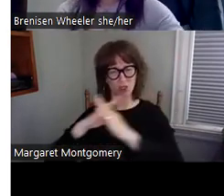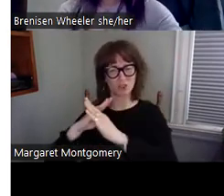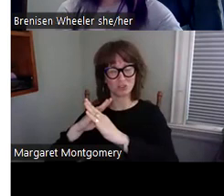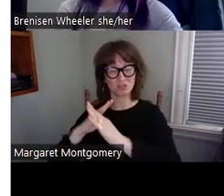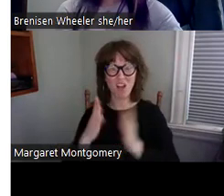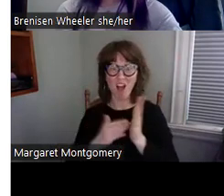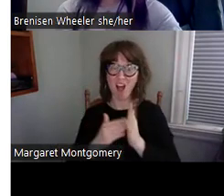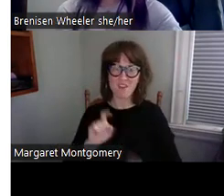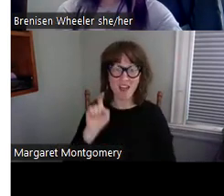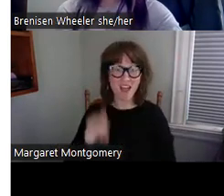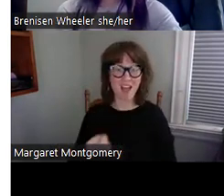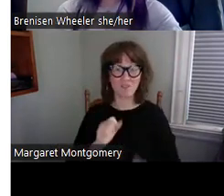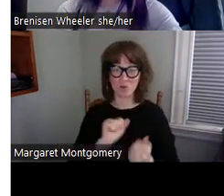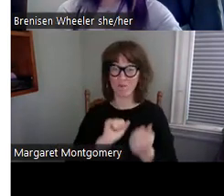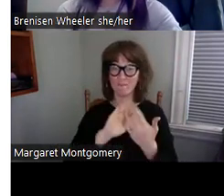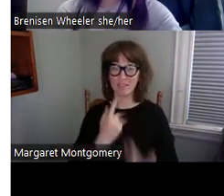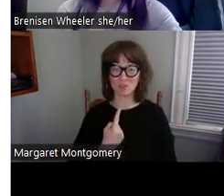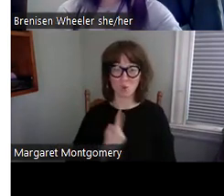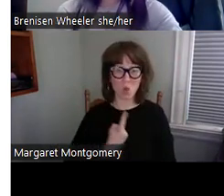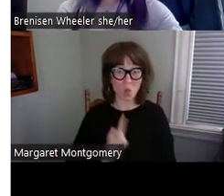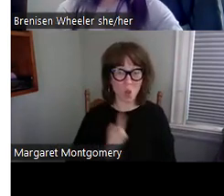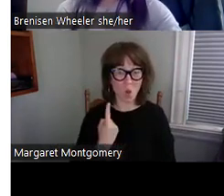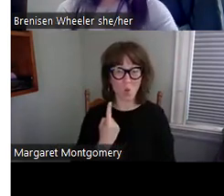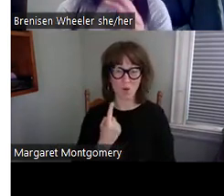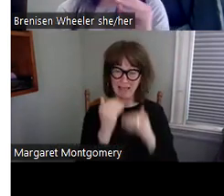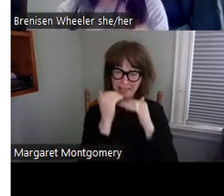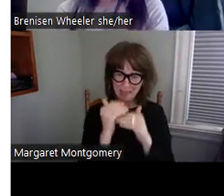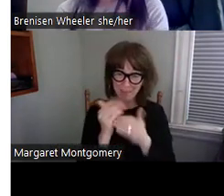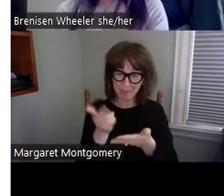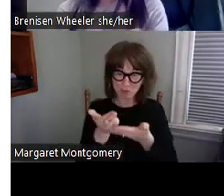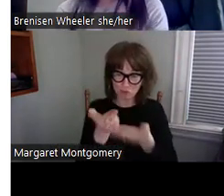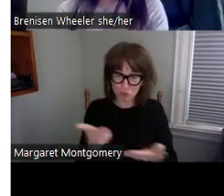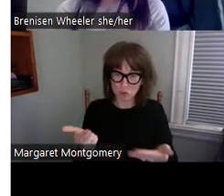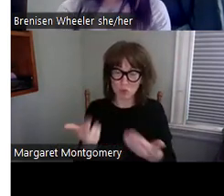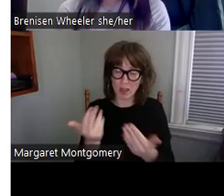very limited resources and support. 13:09:40 And so this is why the reason why